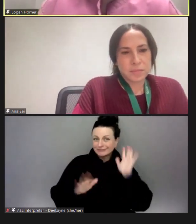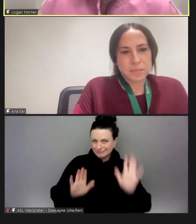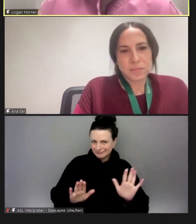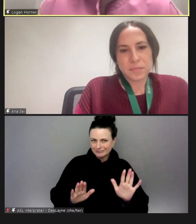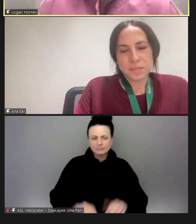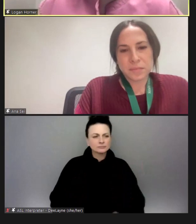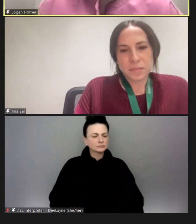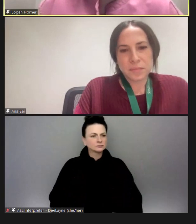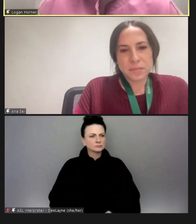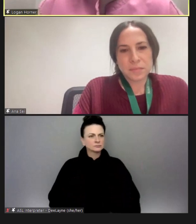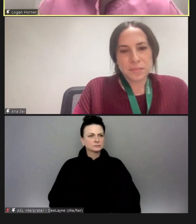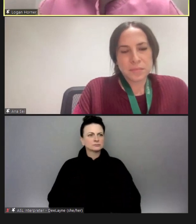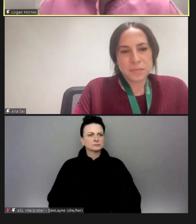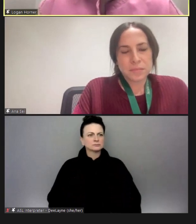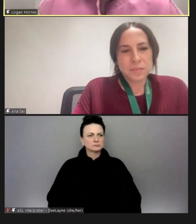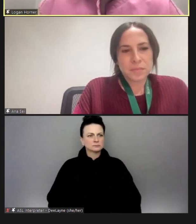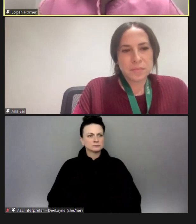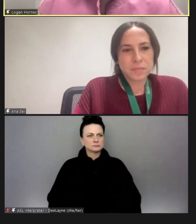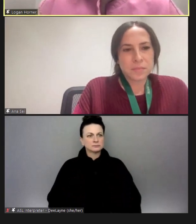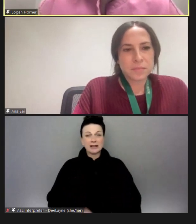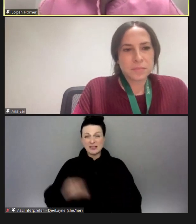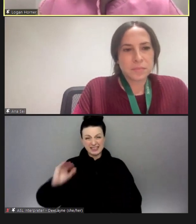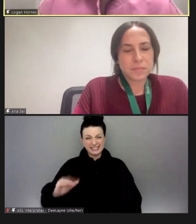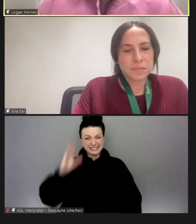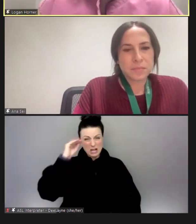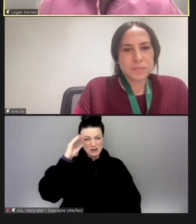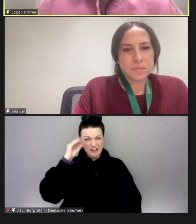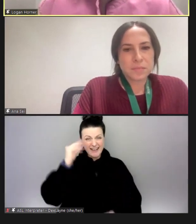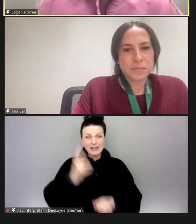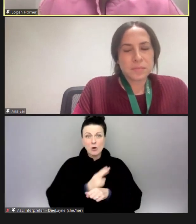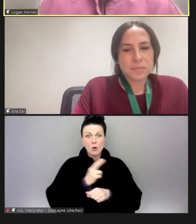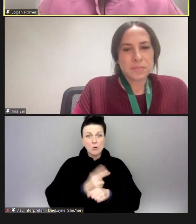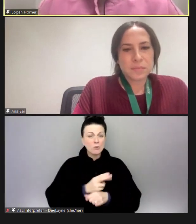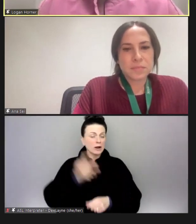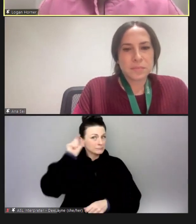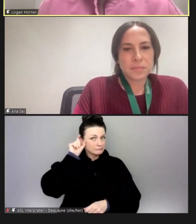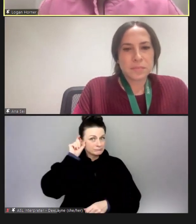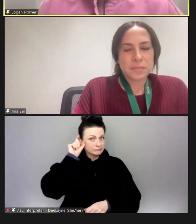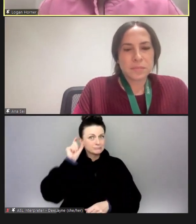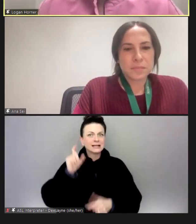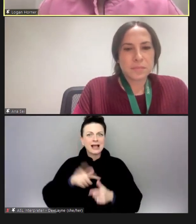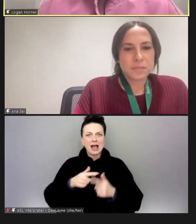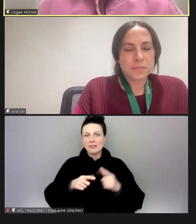this little fella he was wearing his